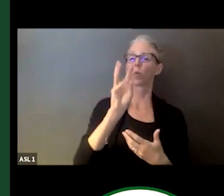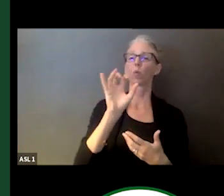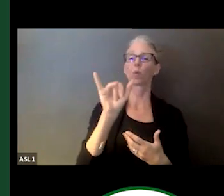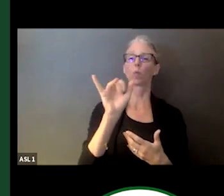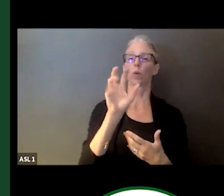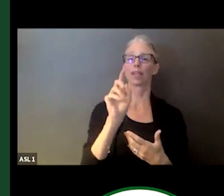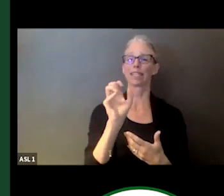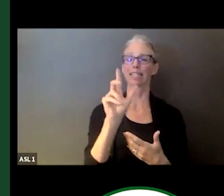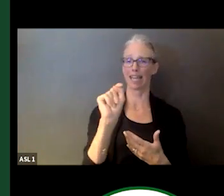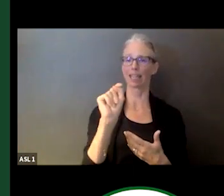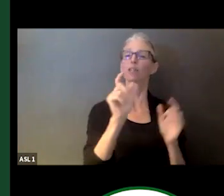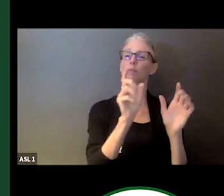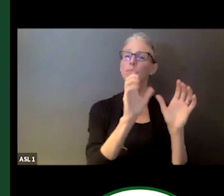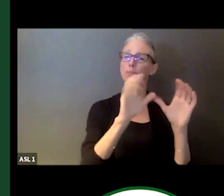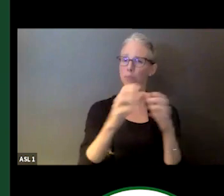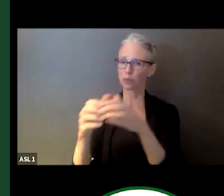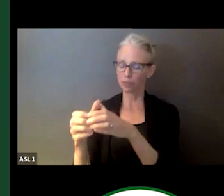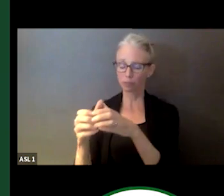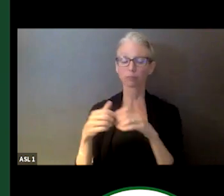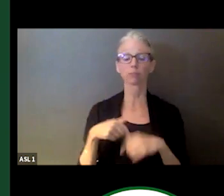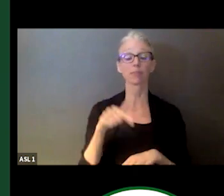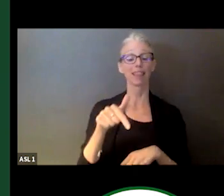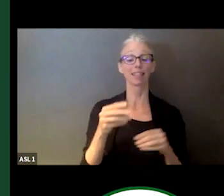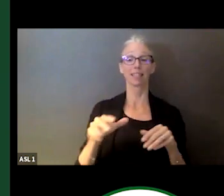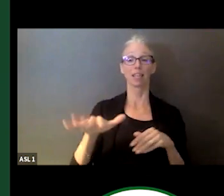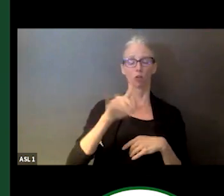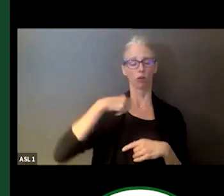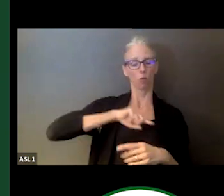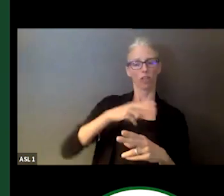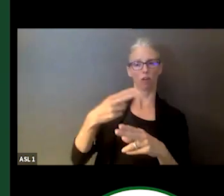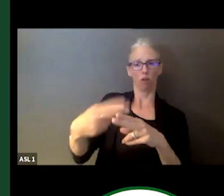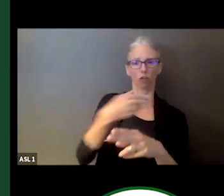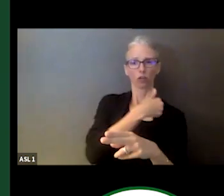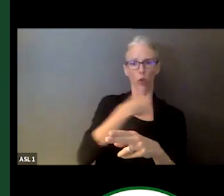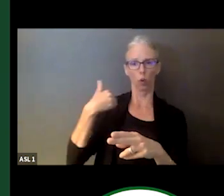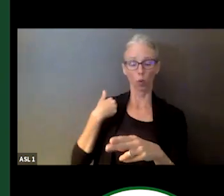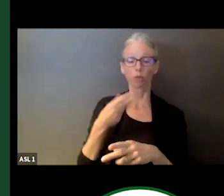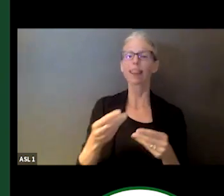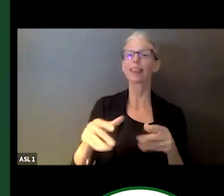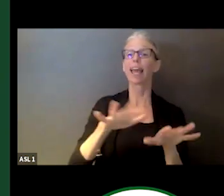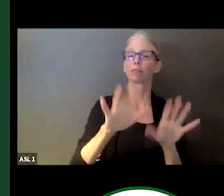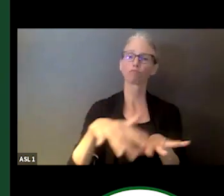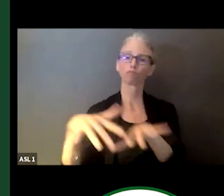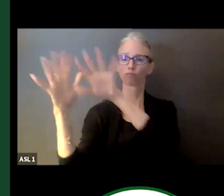The territory which we refer to as Toronto is seeded land covered under Treaty 13.